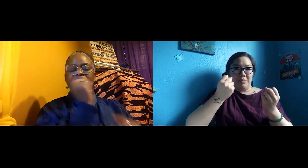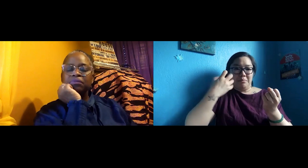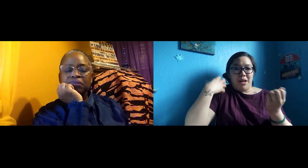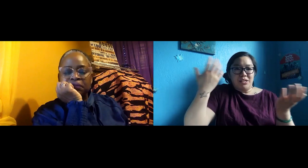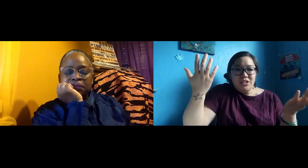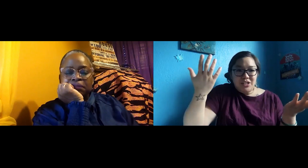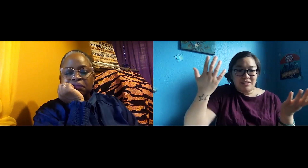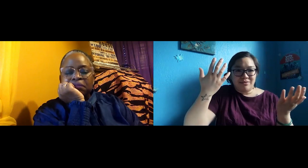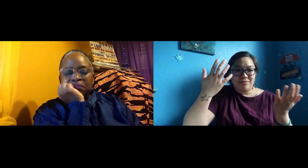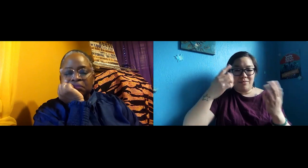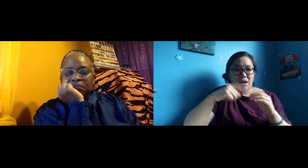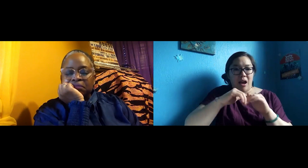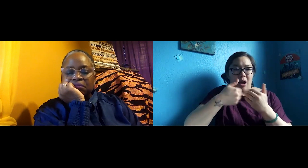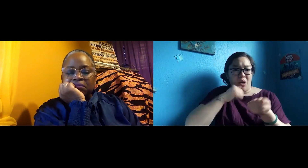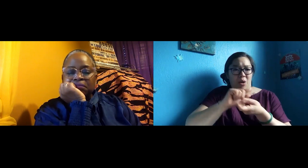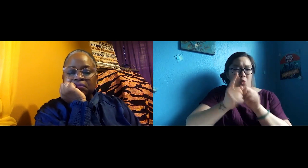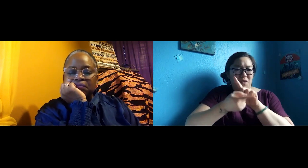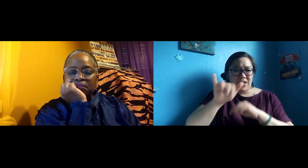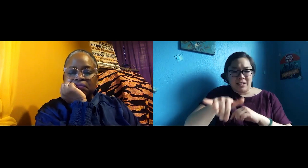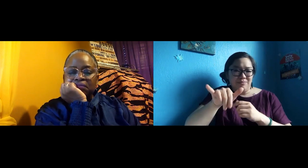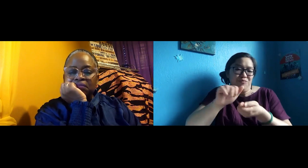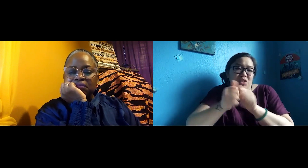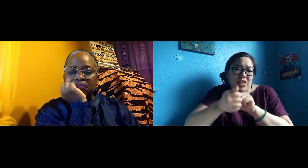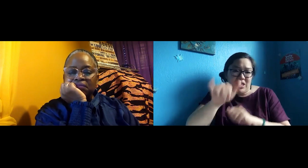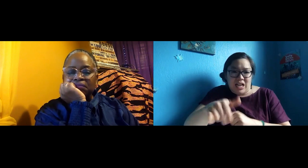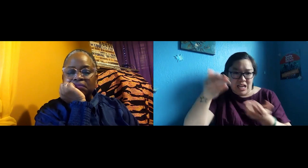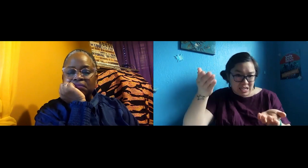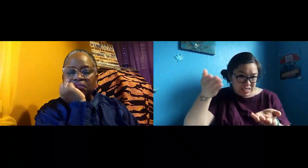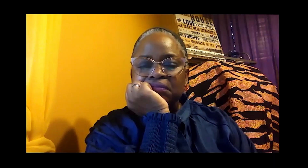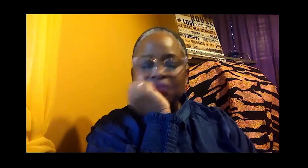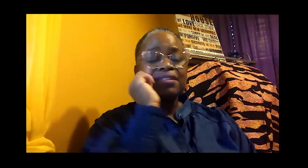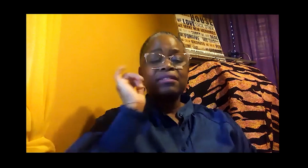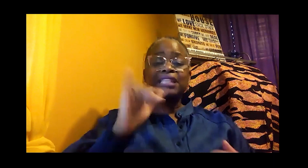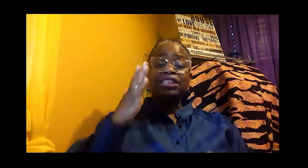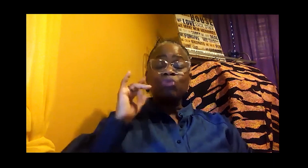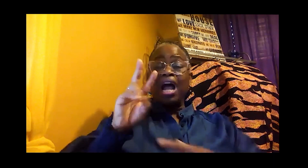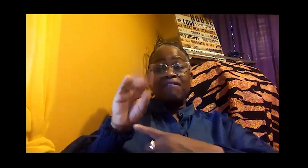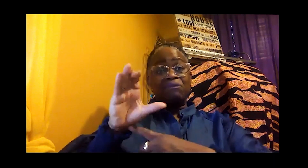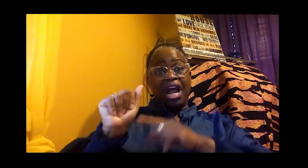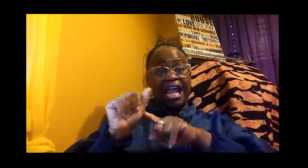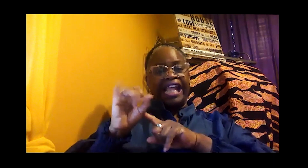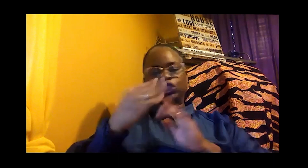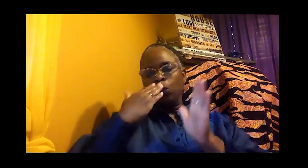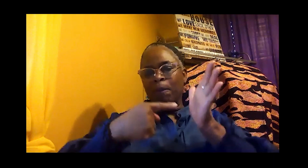We tend to be only actors or consultants or sign masters. How can we change that? The purpose of